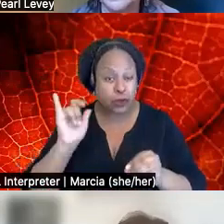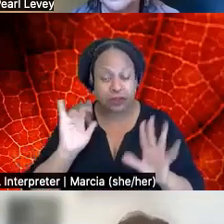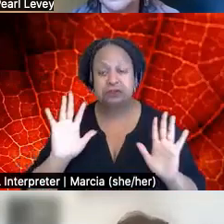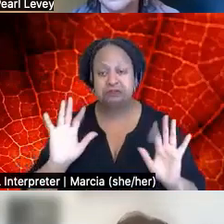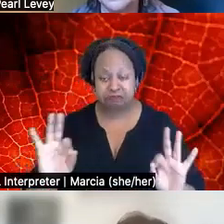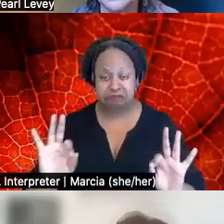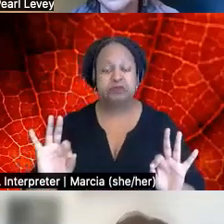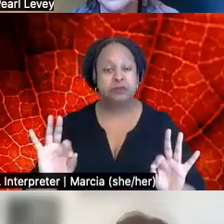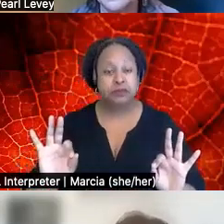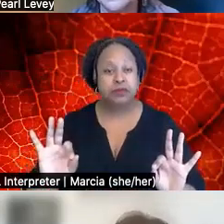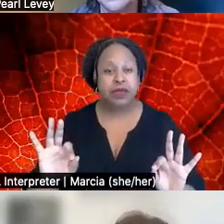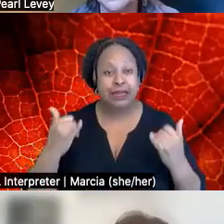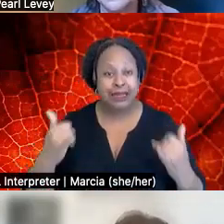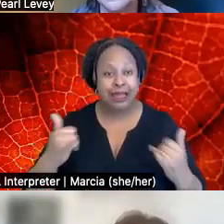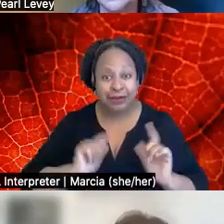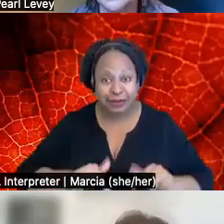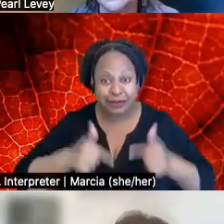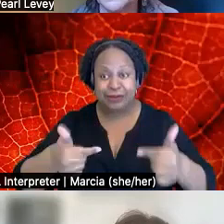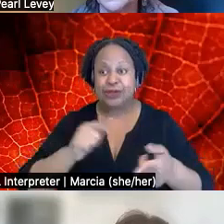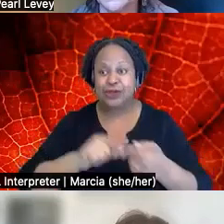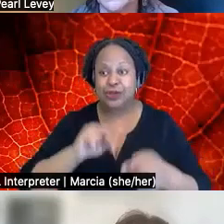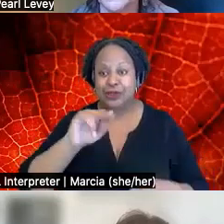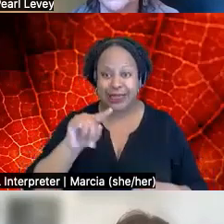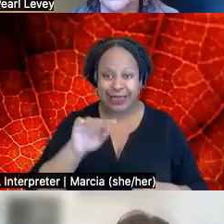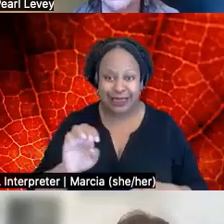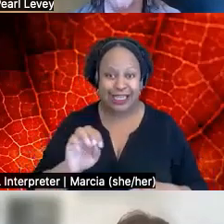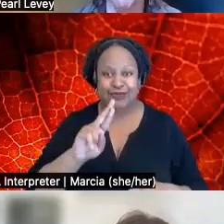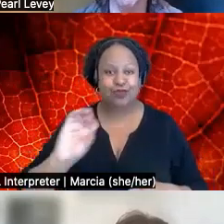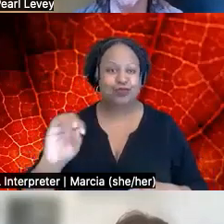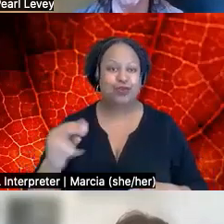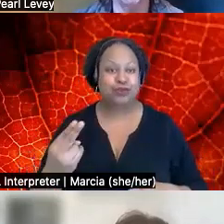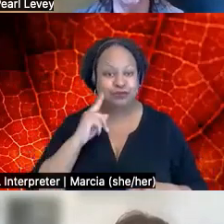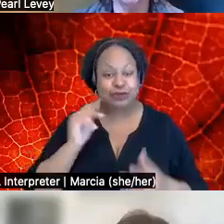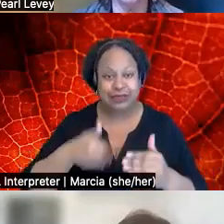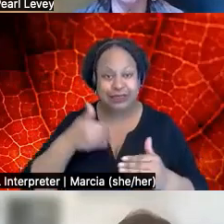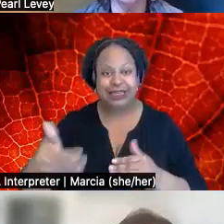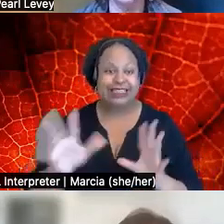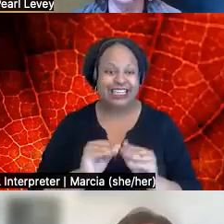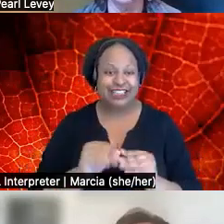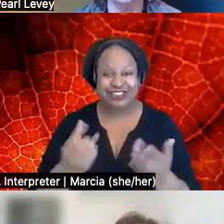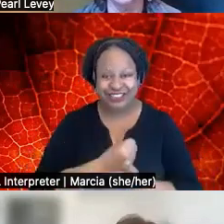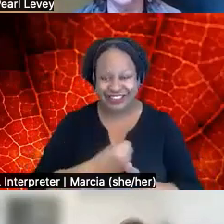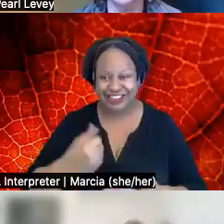So I believe now we hand it over to Natalie Roach for the next session. Thank you so much.